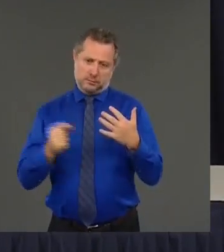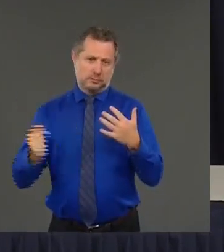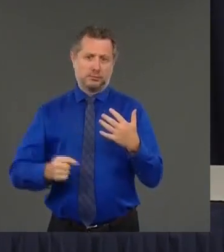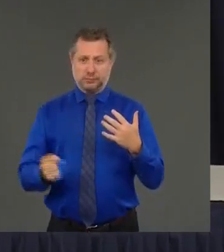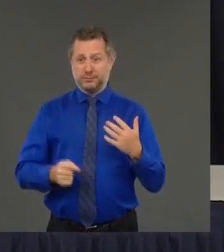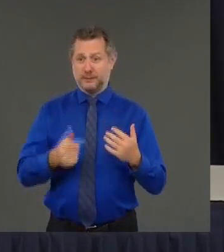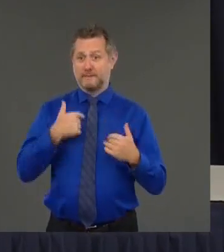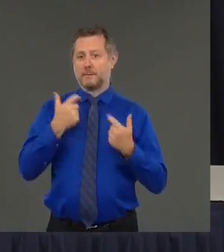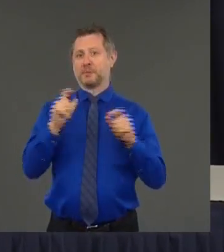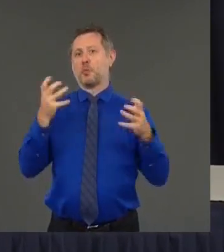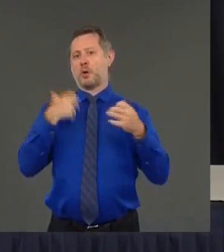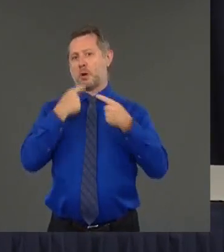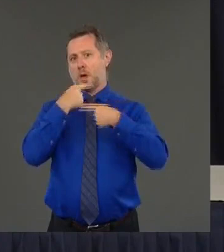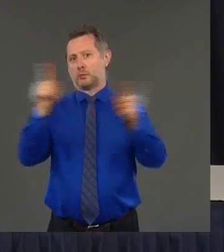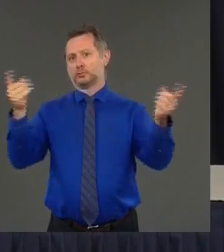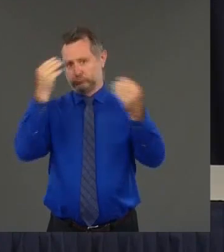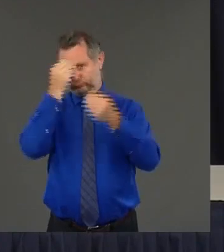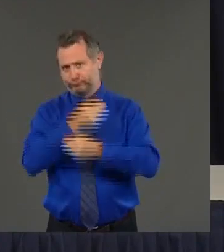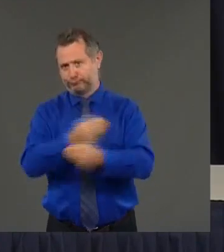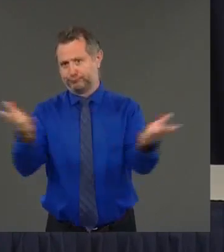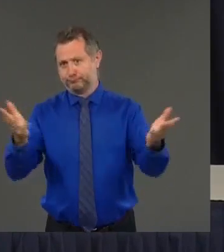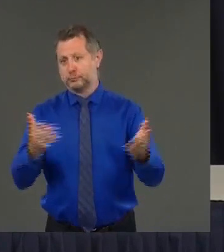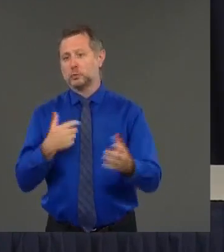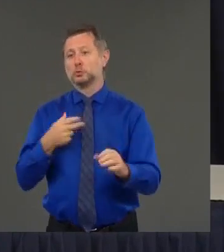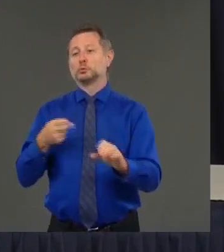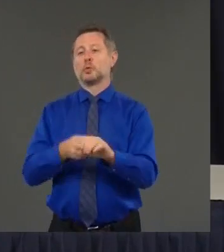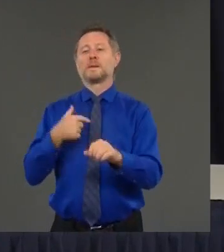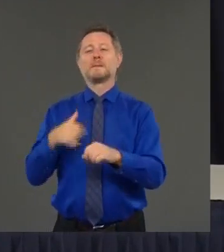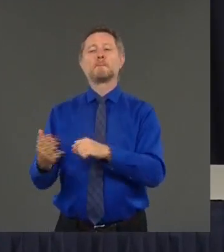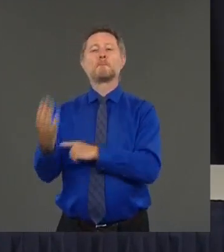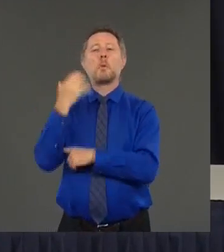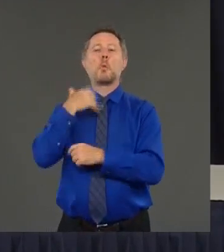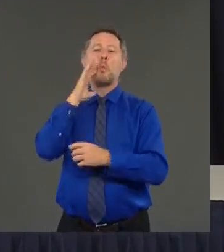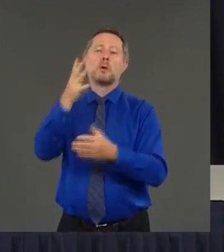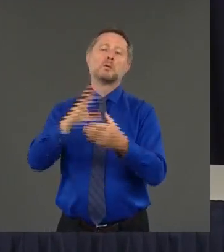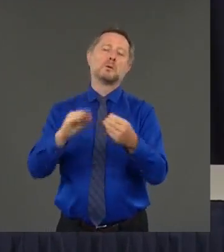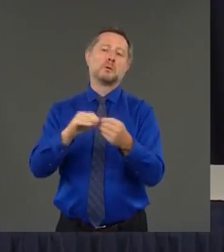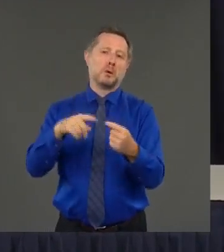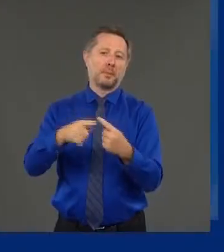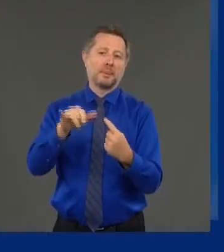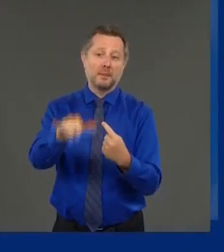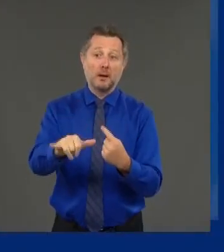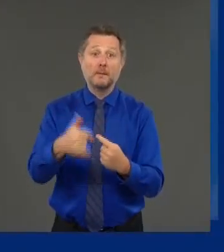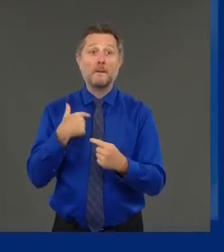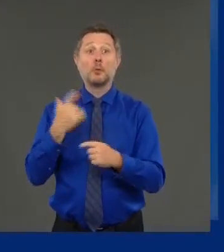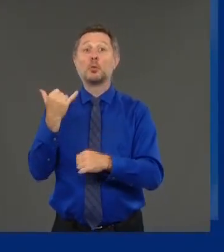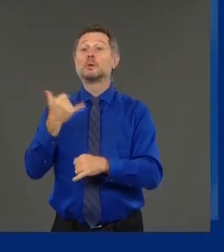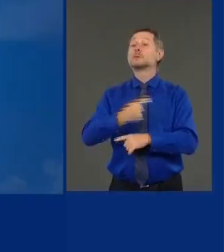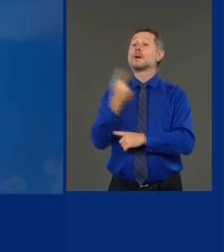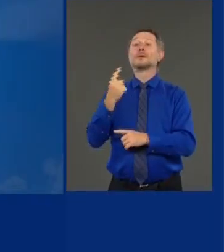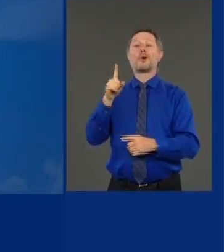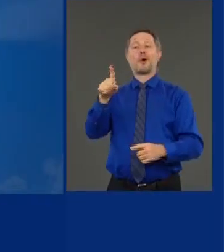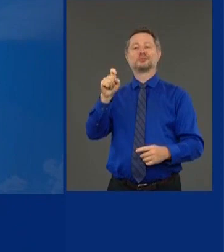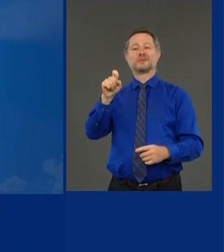JOHN F. KENNEDY, REBUILDING JFK. SO, HE'S BEEN DOING DOUBLE DUTY, AND WE HAVE A GREAT ANNOUNCEMENT TODAY THAT WE JOINED IN THIS